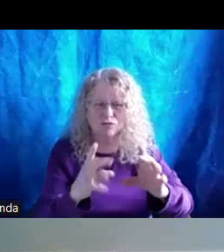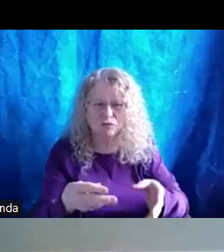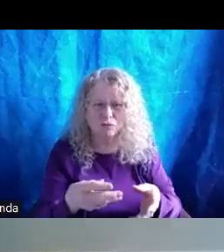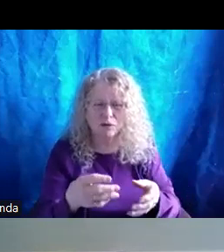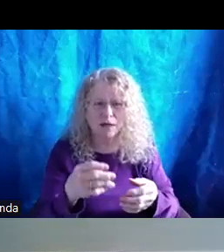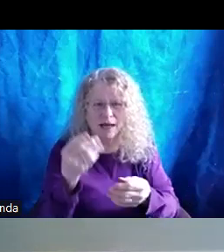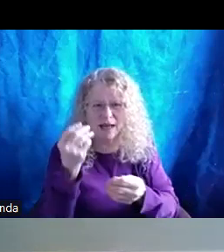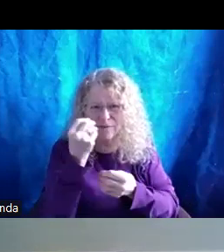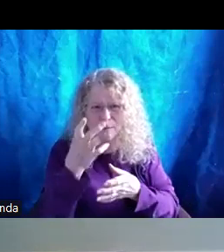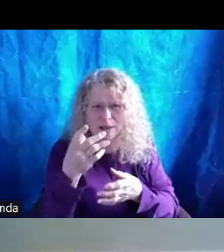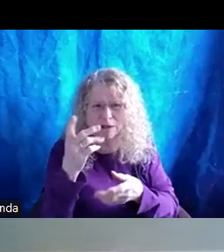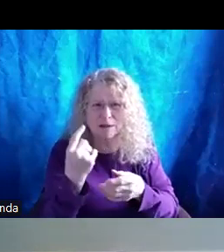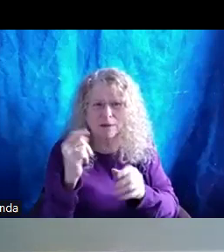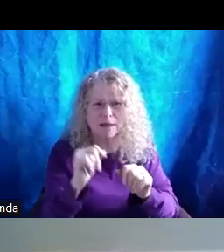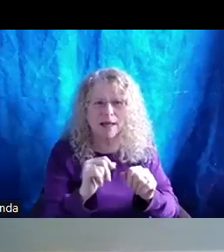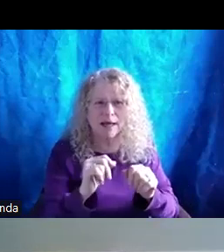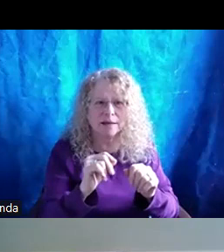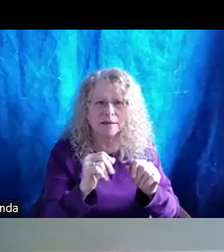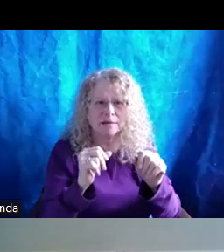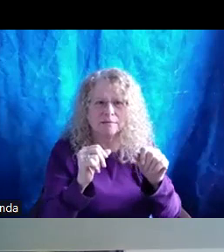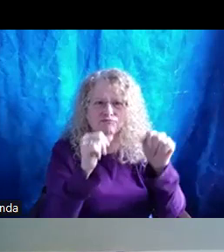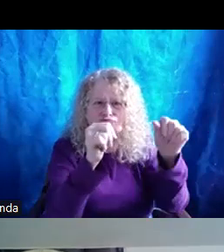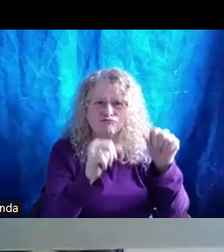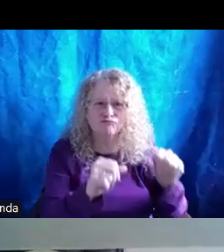OR SOMETHING THEY CAN PUT ON SOCIAL MEDIA. IS THAT A PIECE YOU CAN SPEAK TO JEN?